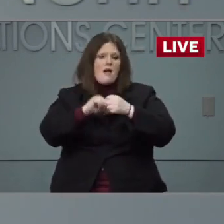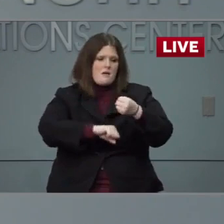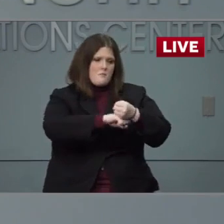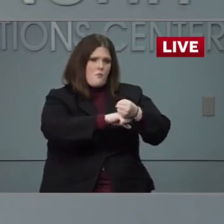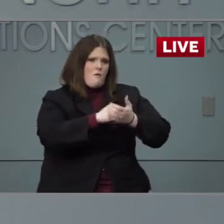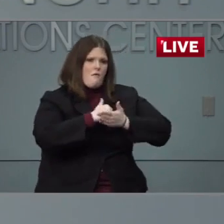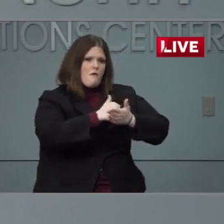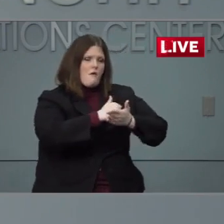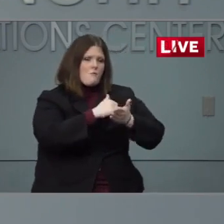COHEN'S SECRETARIAL DIRECTIVE.